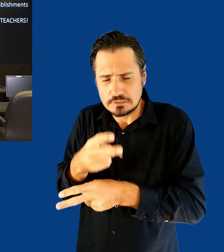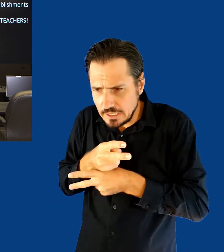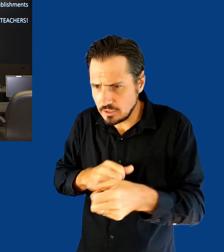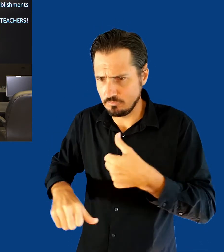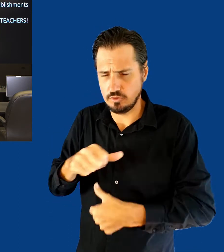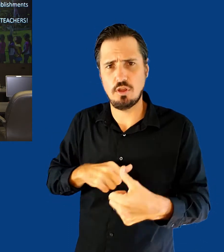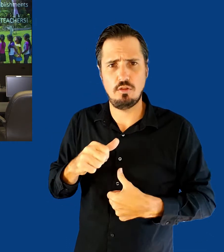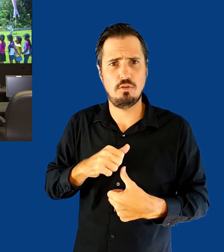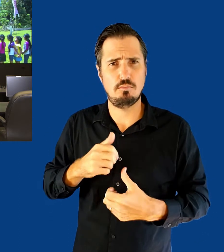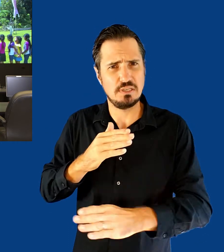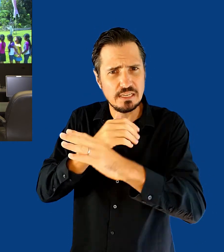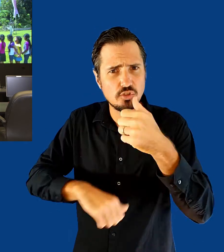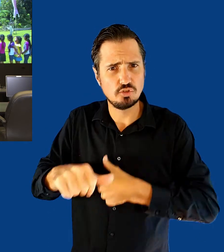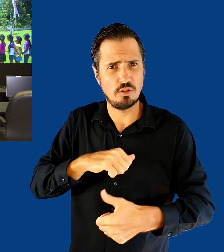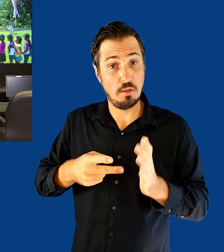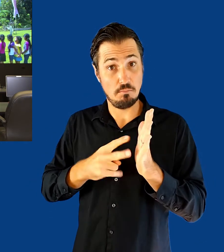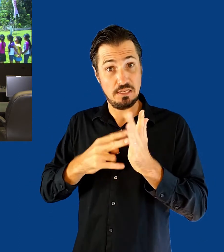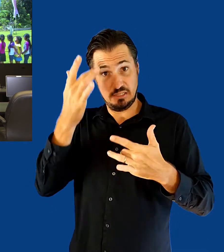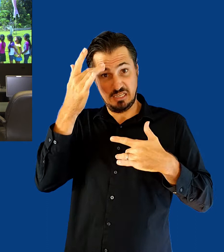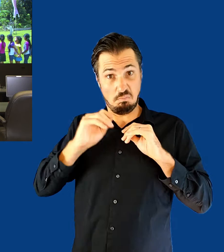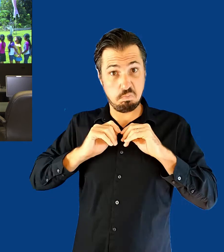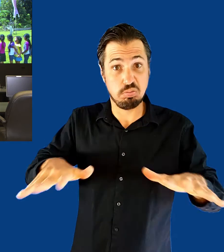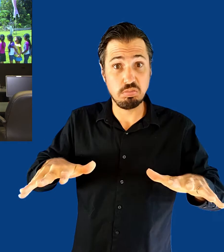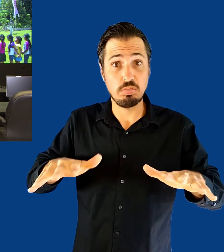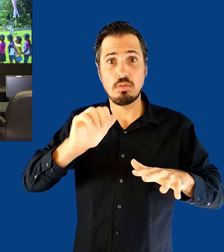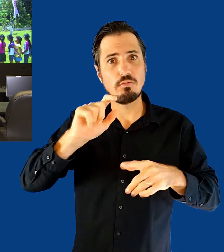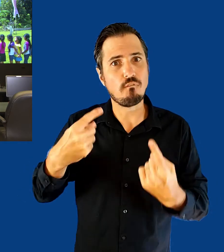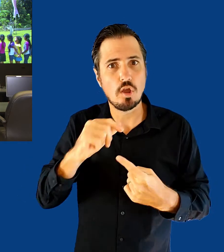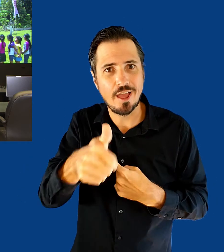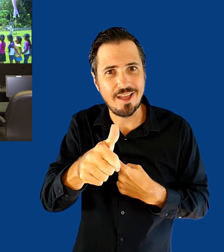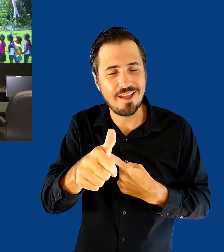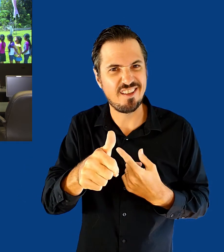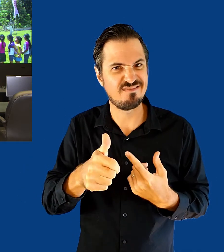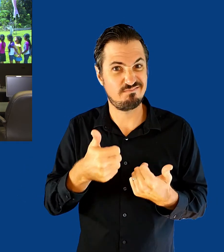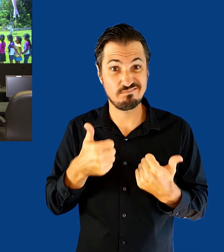Visitors disregarding our stay at home orders are offending our culture,